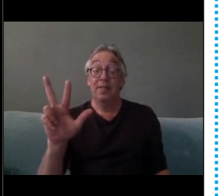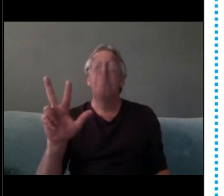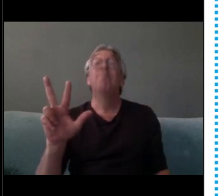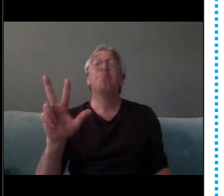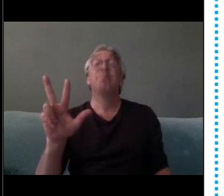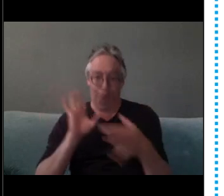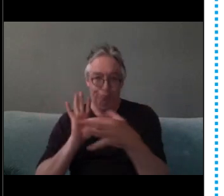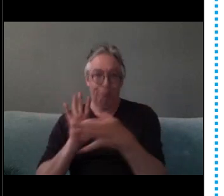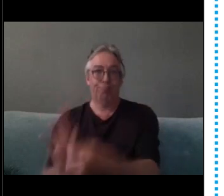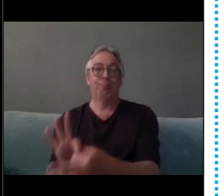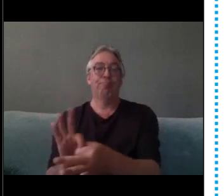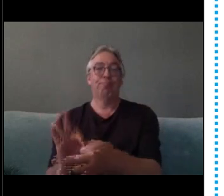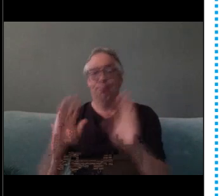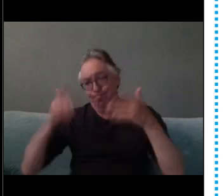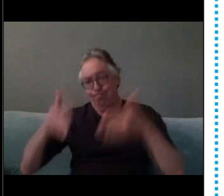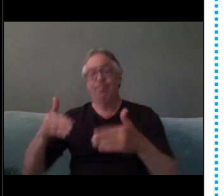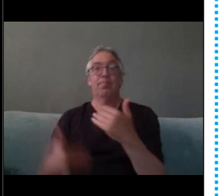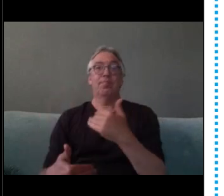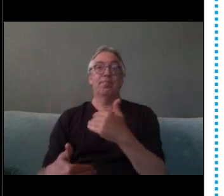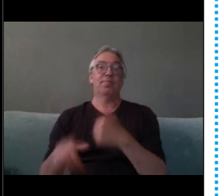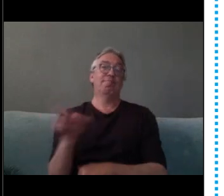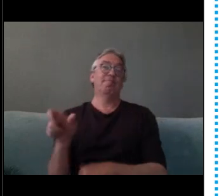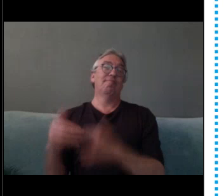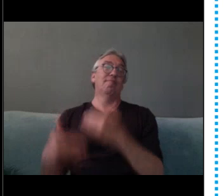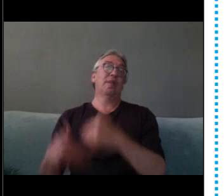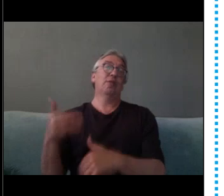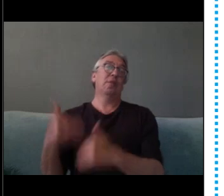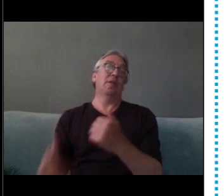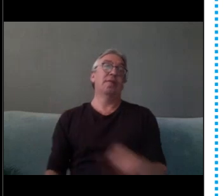So the next slide we'll again give a small overview.